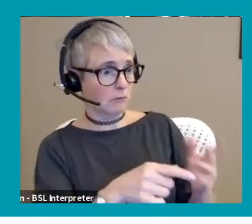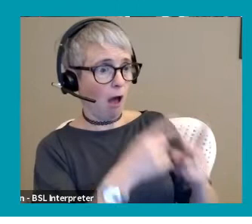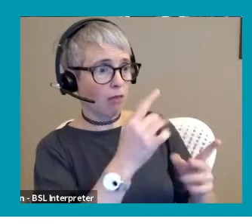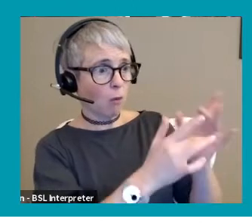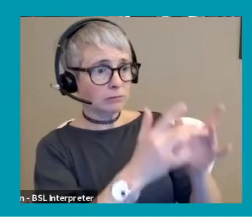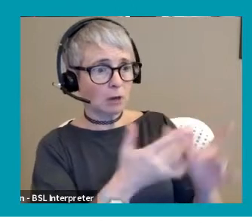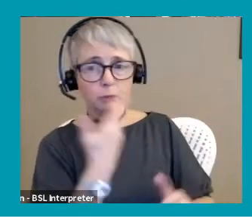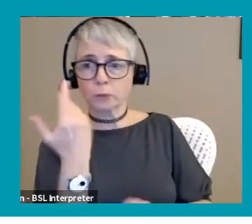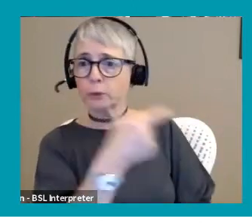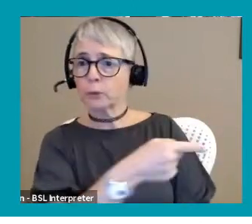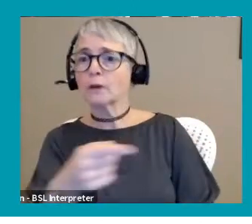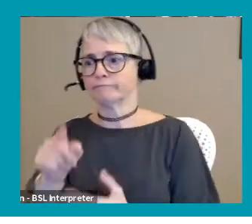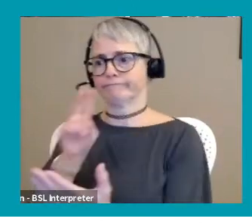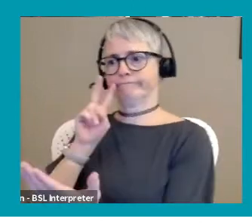So recruiters can be very helpful.